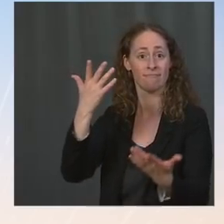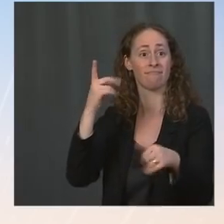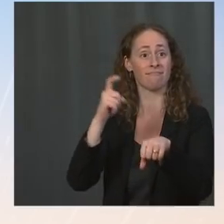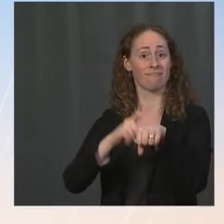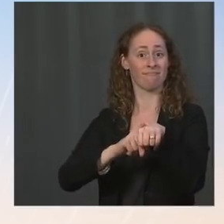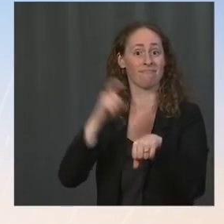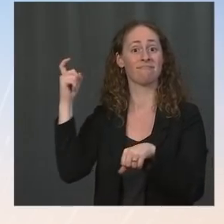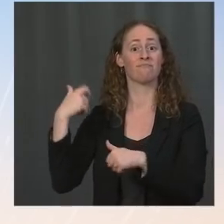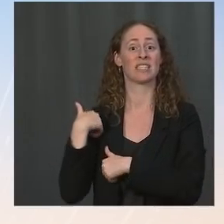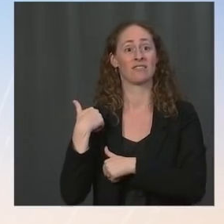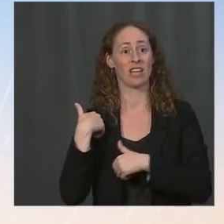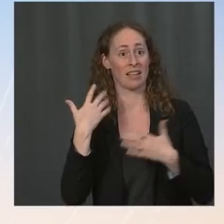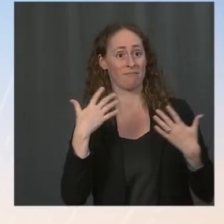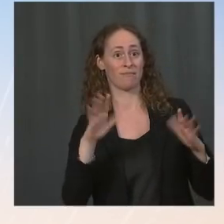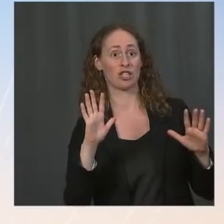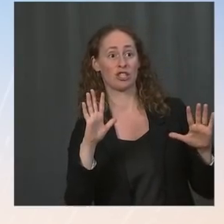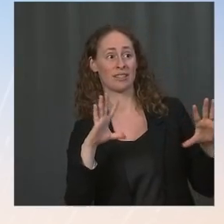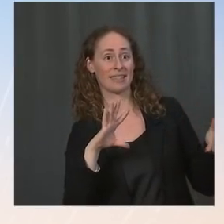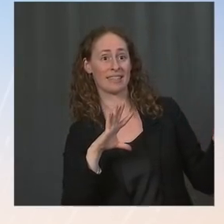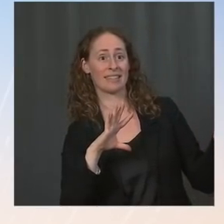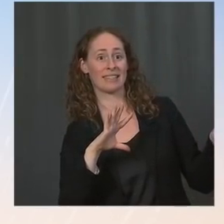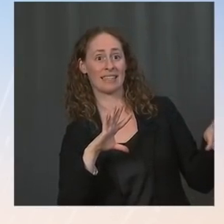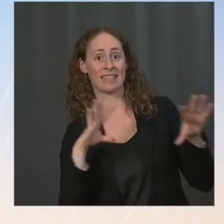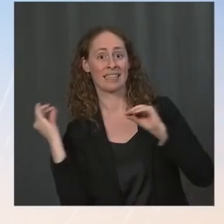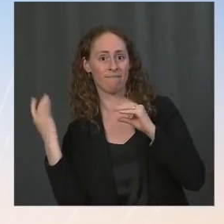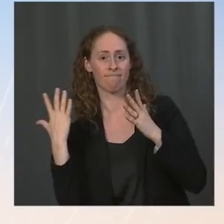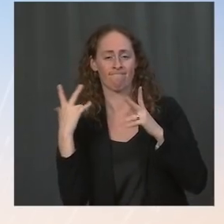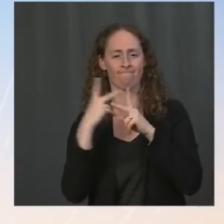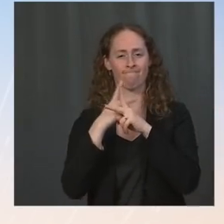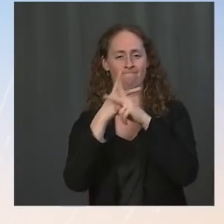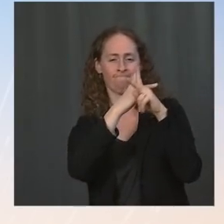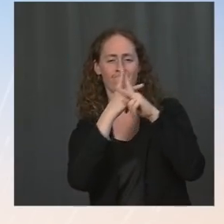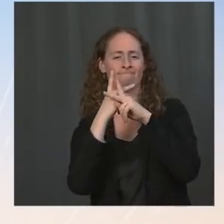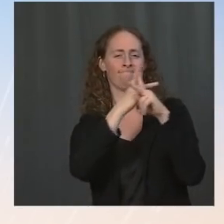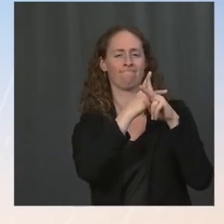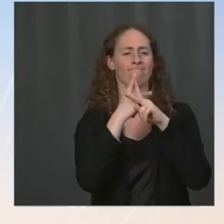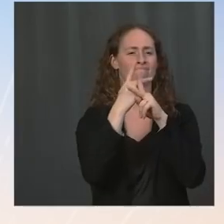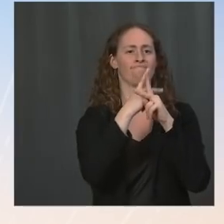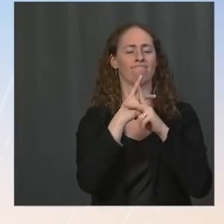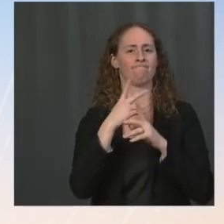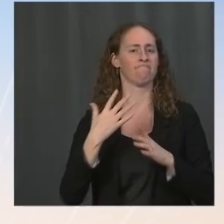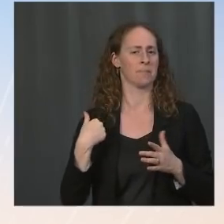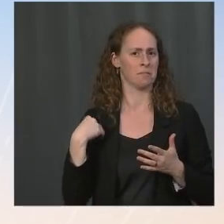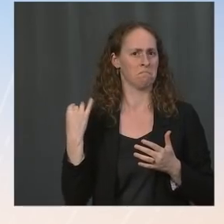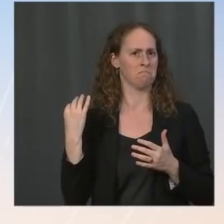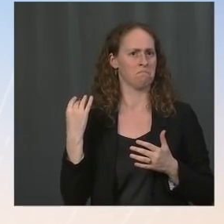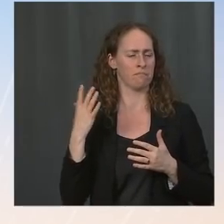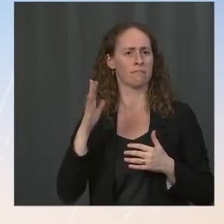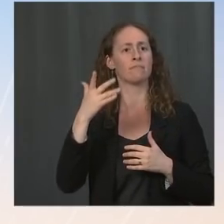but has this been at all hampered by Putin, you know, rejecting a U.S. effort